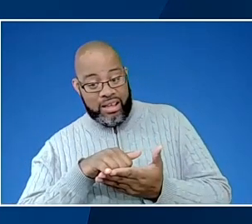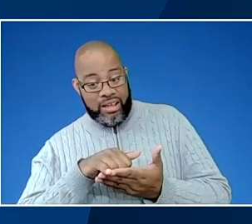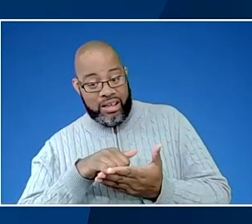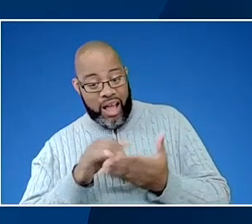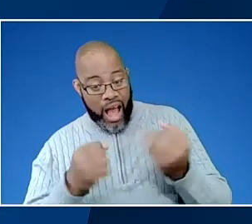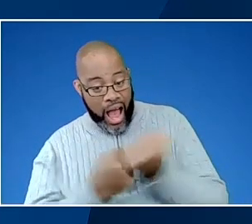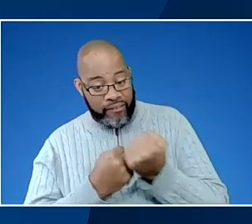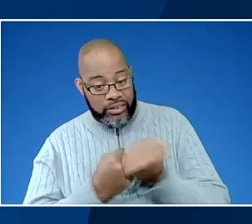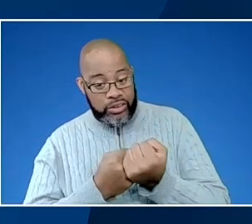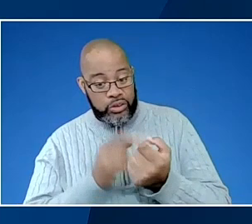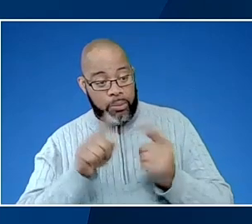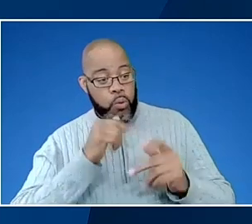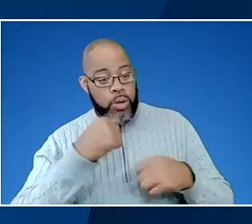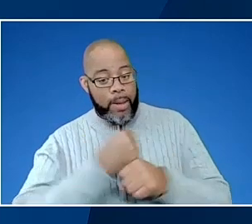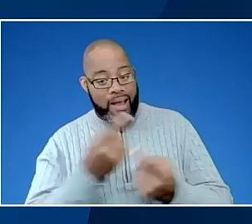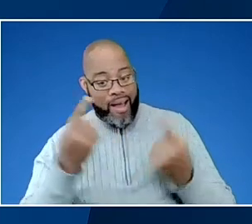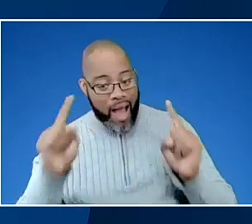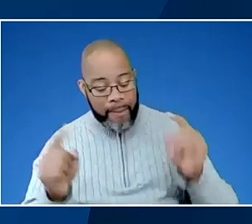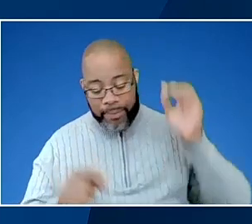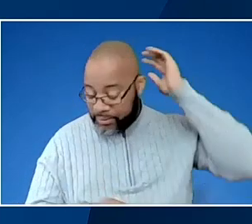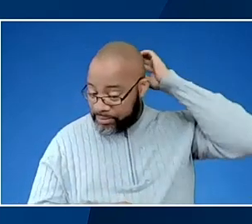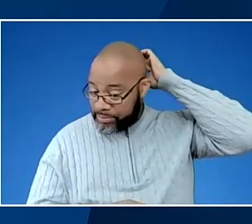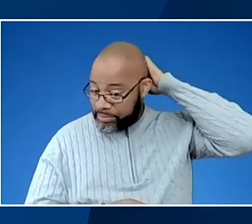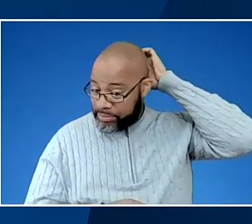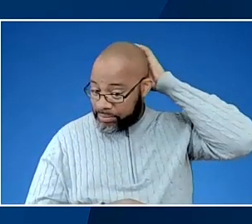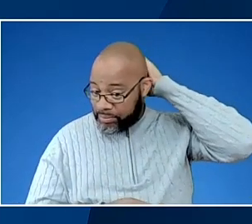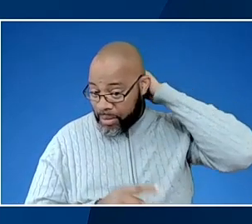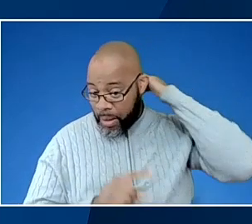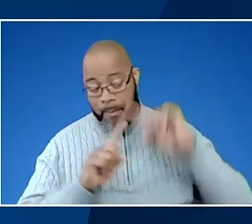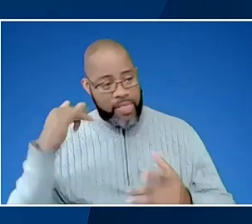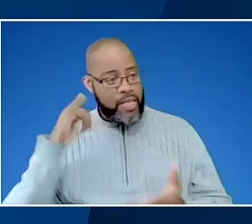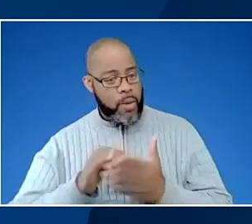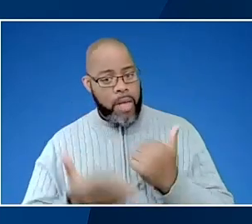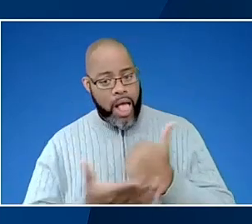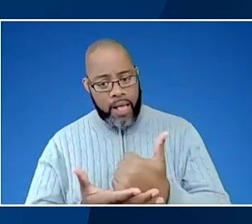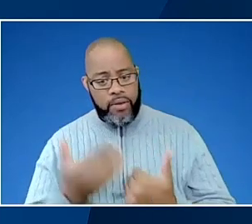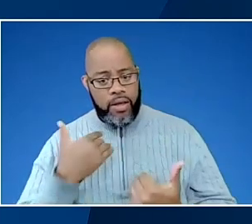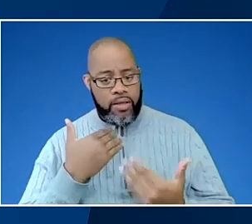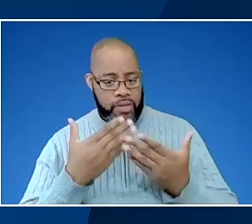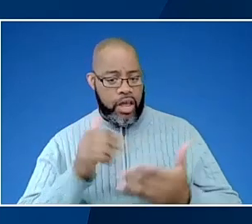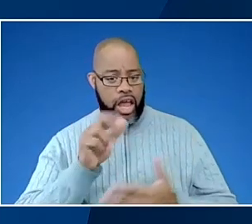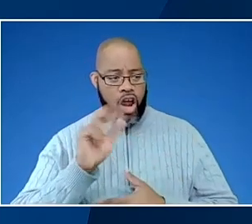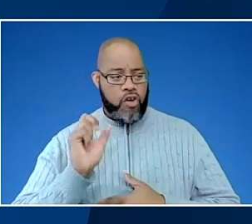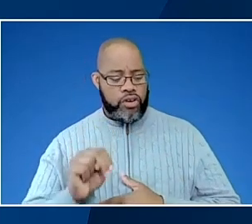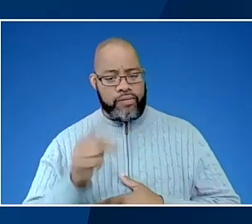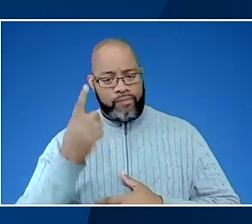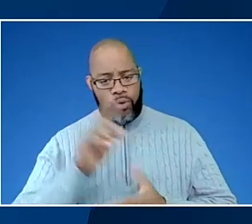things happen and change there. But I think that'll be helpful. And thank you, Aaron, for that.